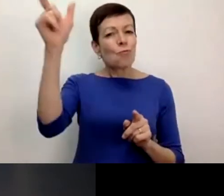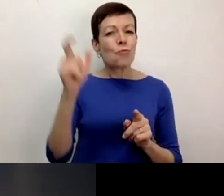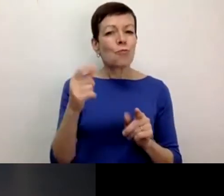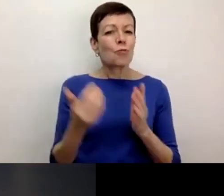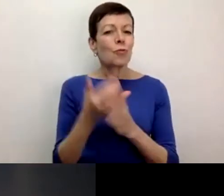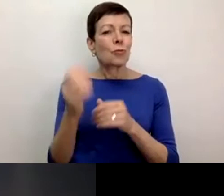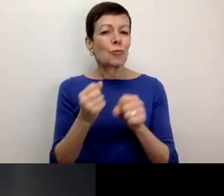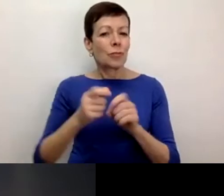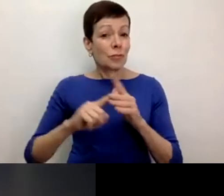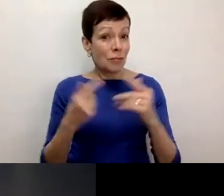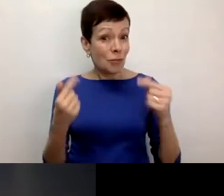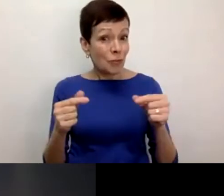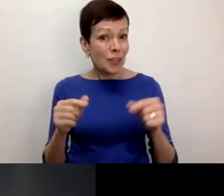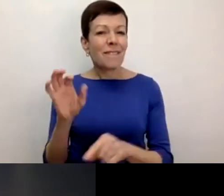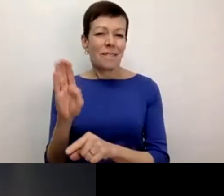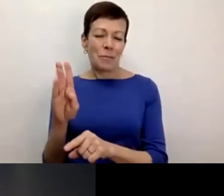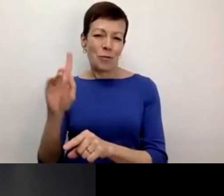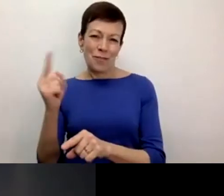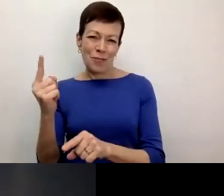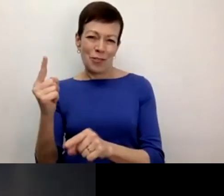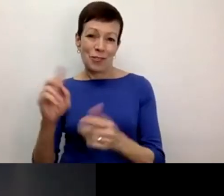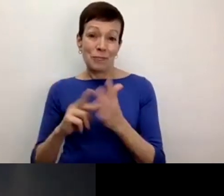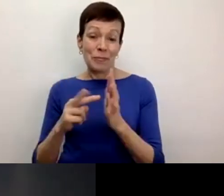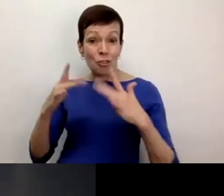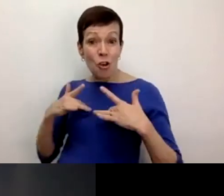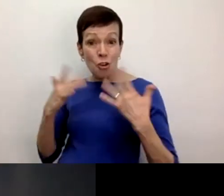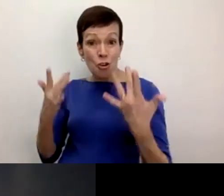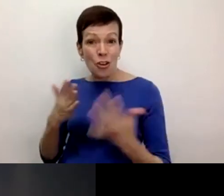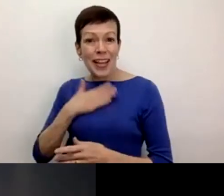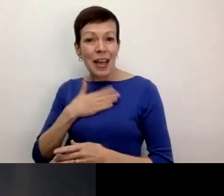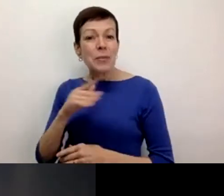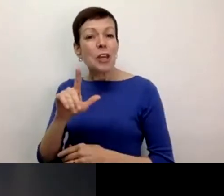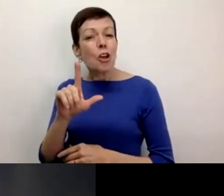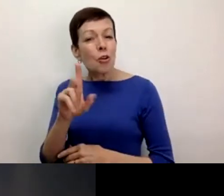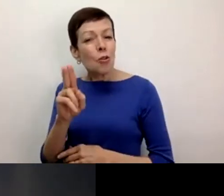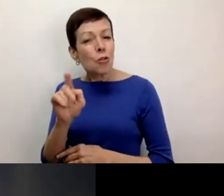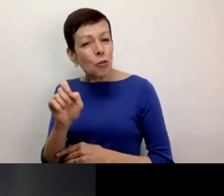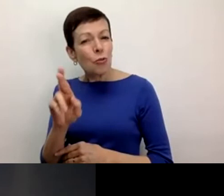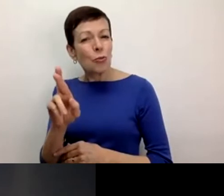So an early Happy Lunar New Year to those of you who celebrate.